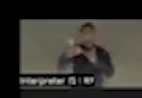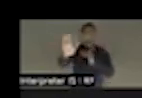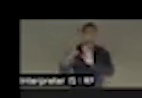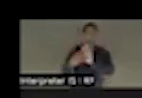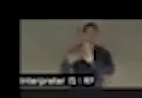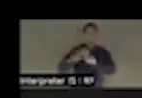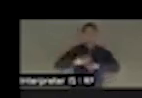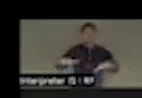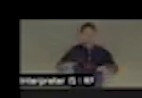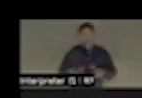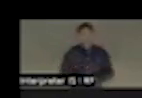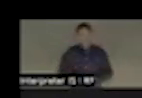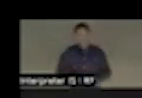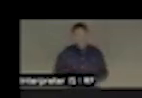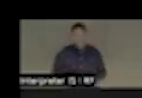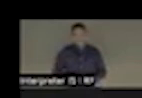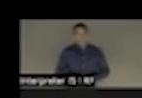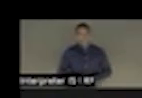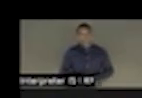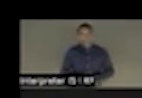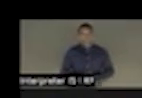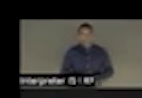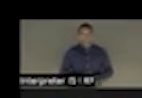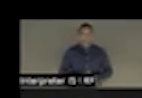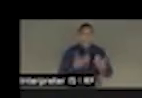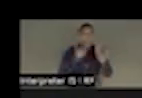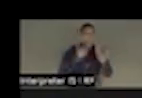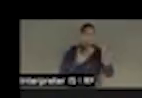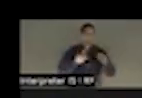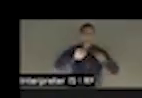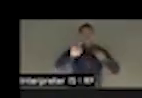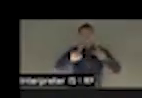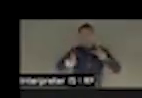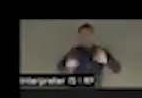So the first one is on the both of our captioning projects that we are doing.